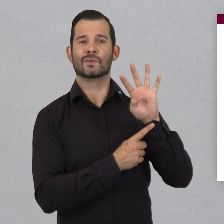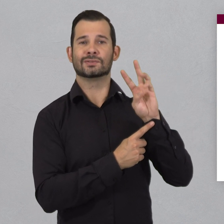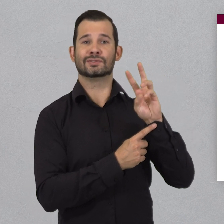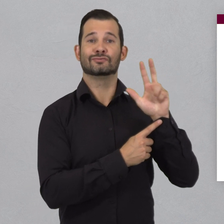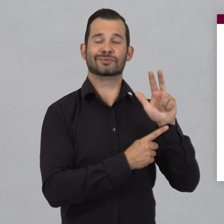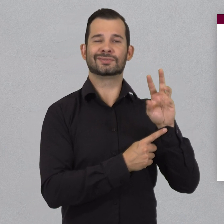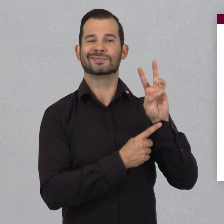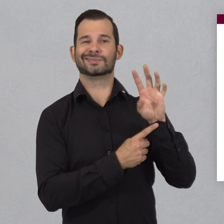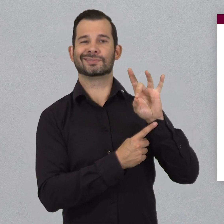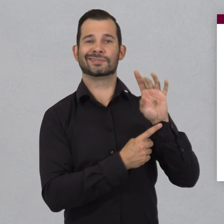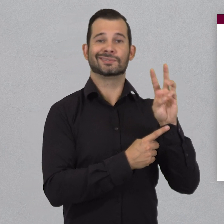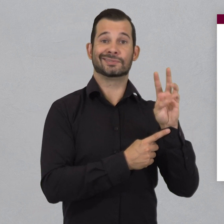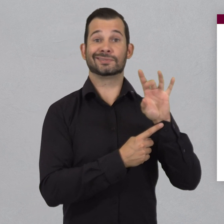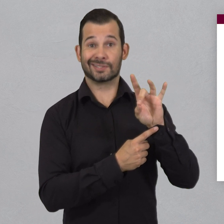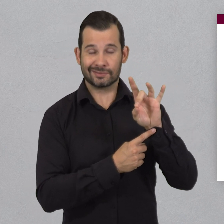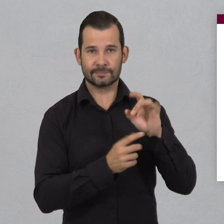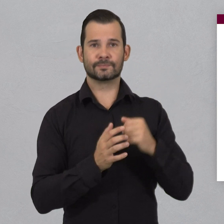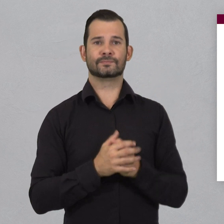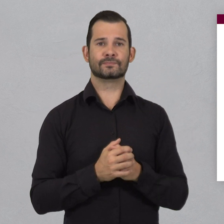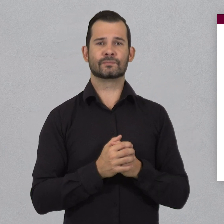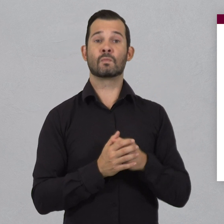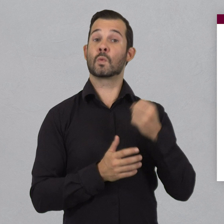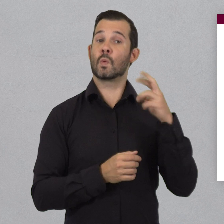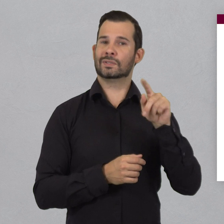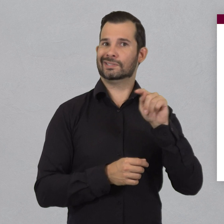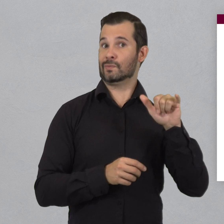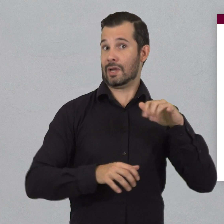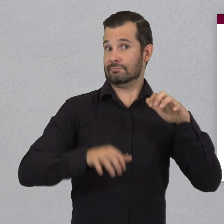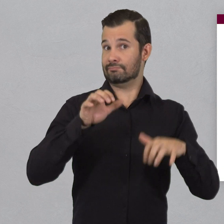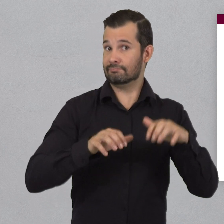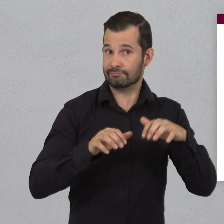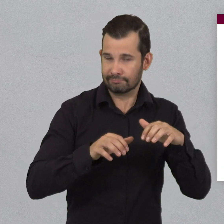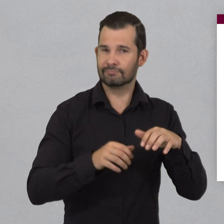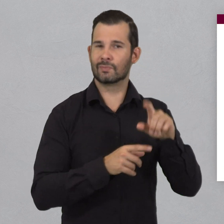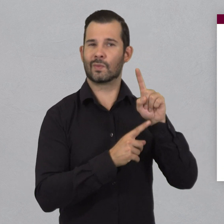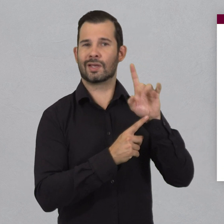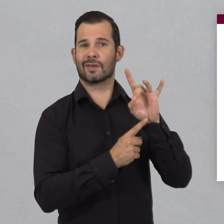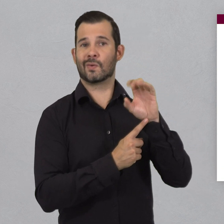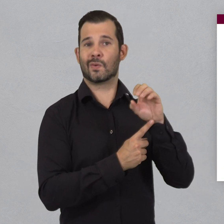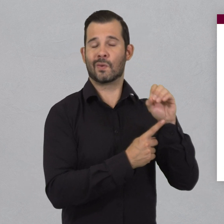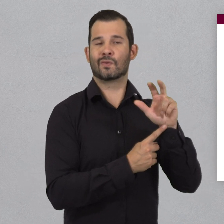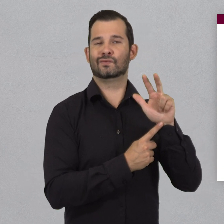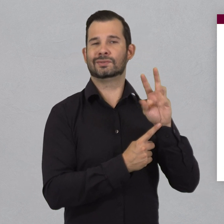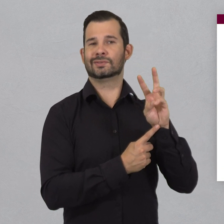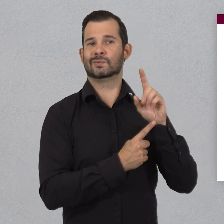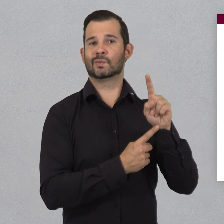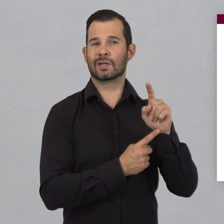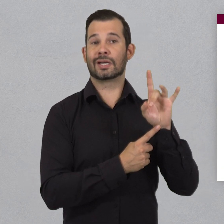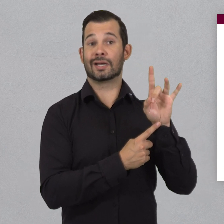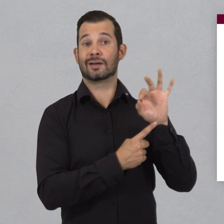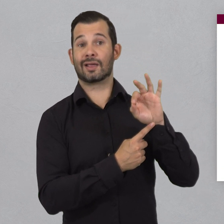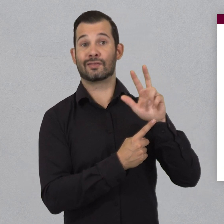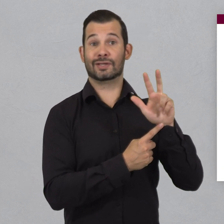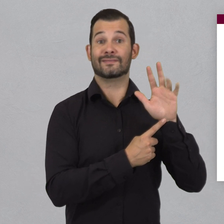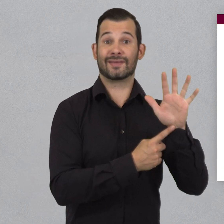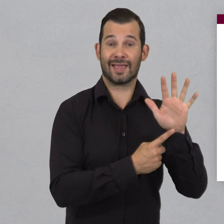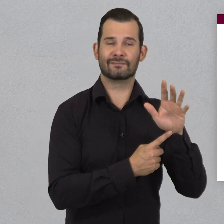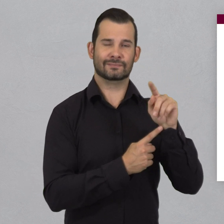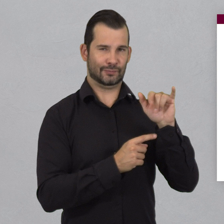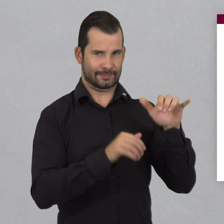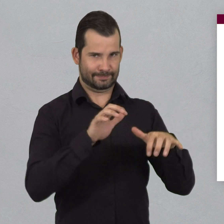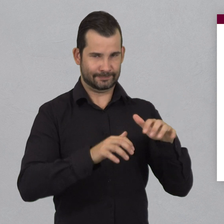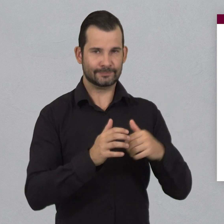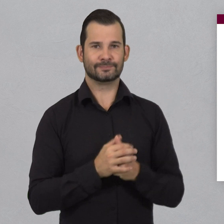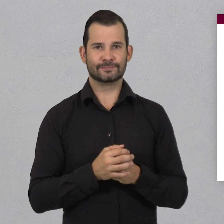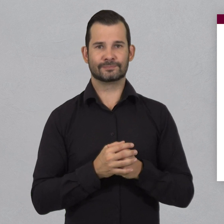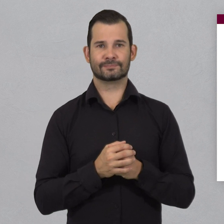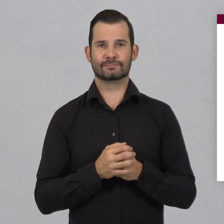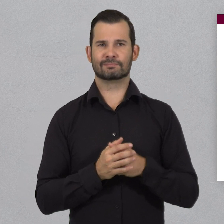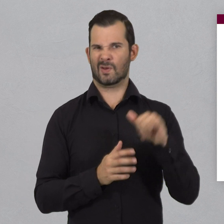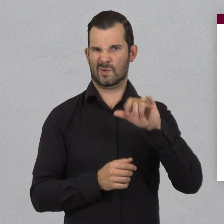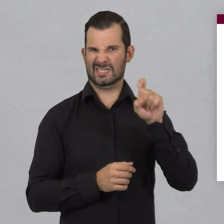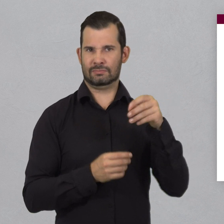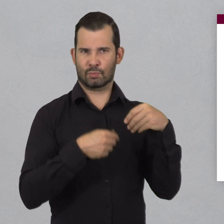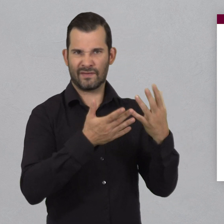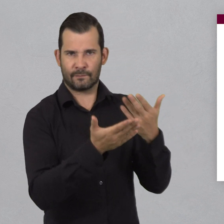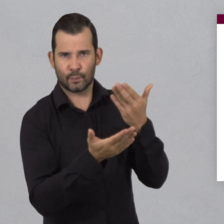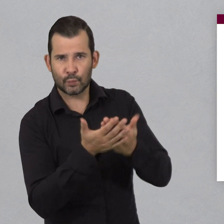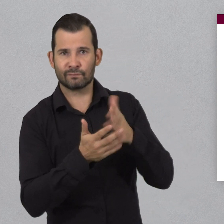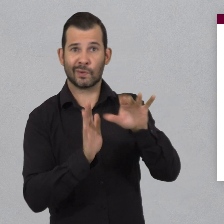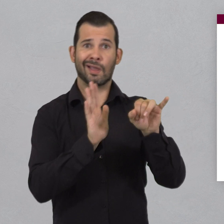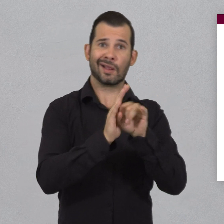1-800-463-6868 or 1-800-361-8935 (TTY) You will need to also provide proof of